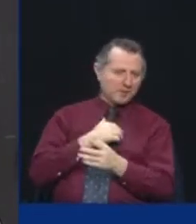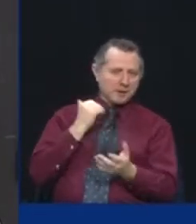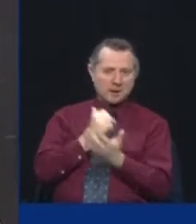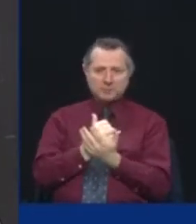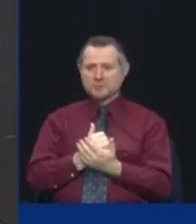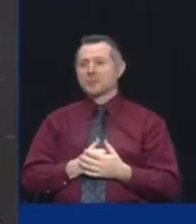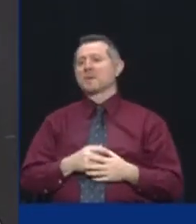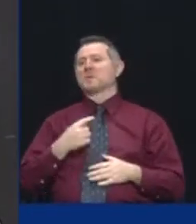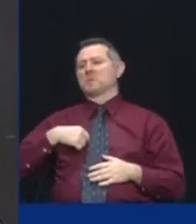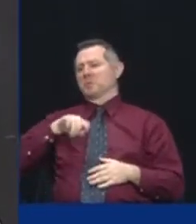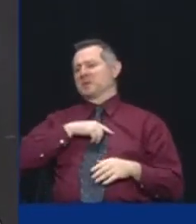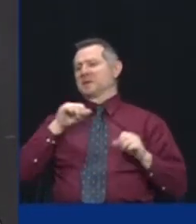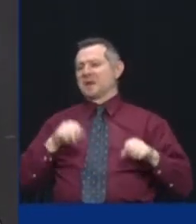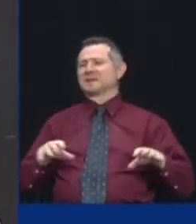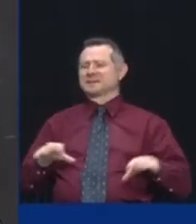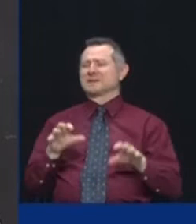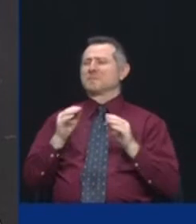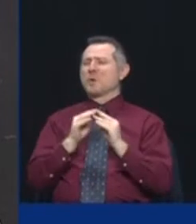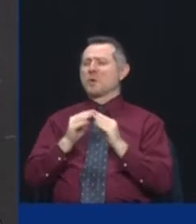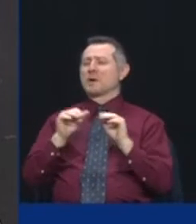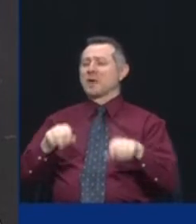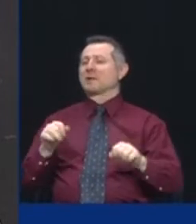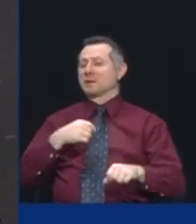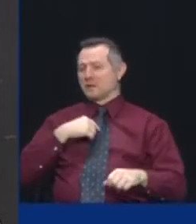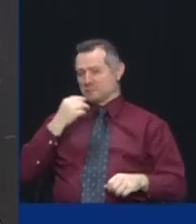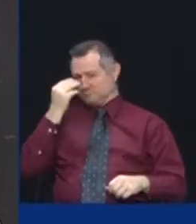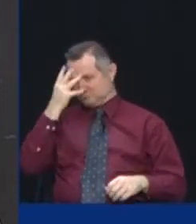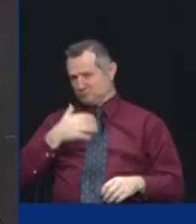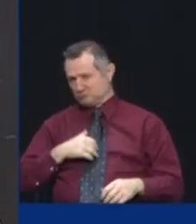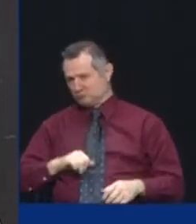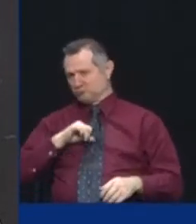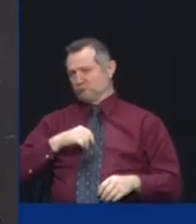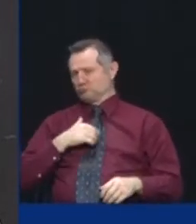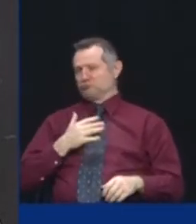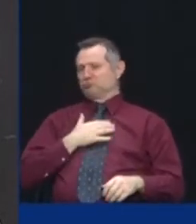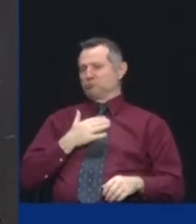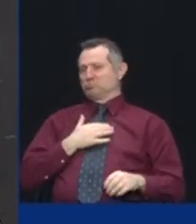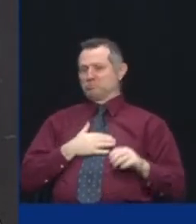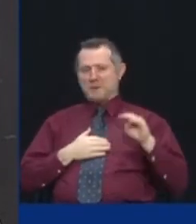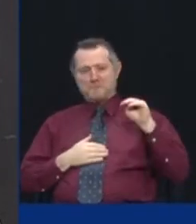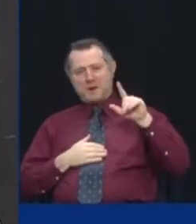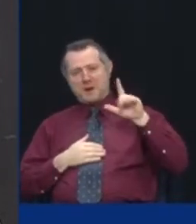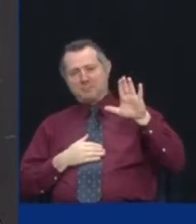TRANSPORTATION TO THESE SITES. THERE'S ALWAYS MORE THAT WE CAN DO. BUT I'M VERY HAPPY WITH, YOU